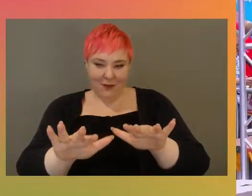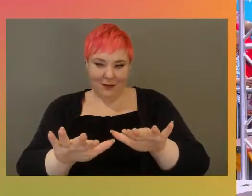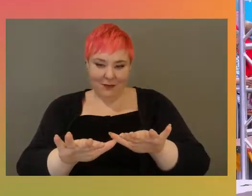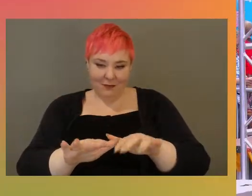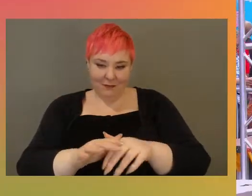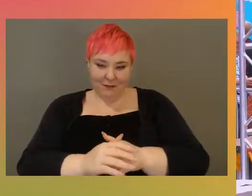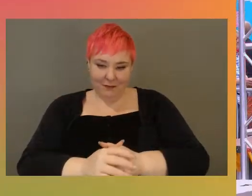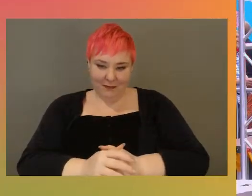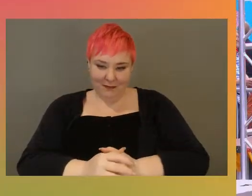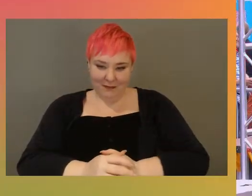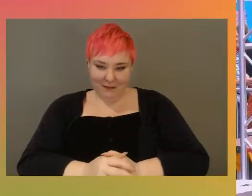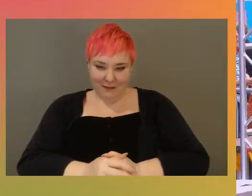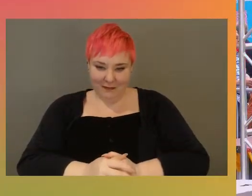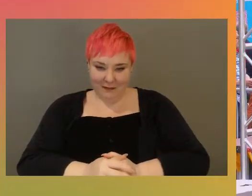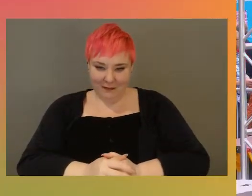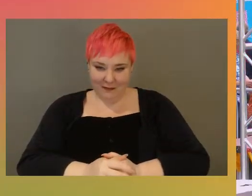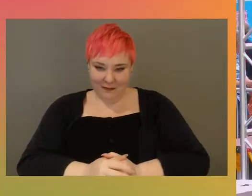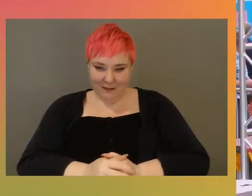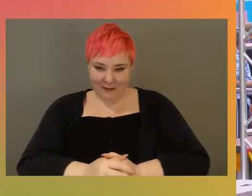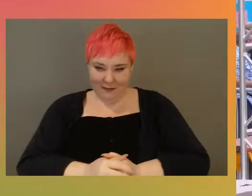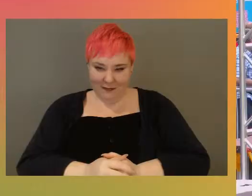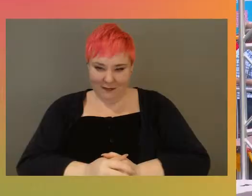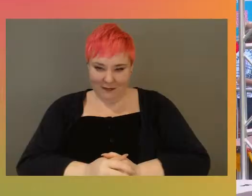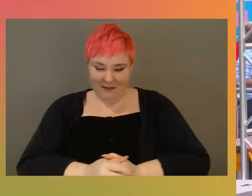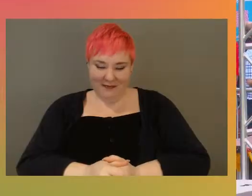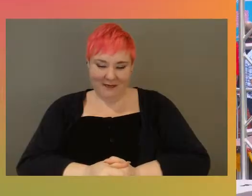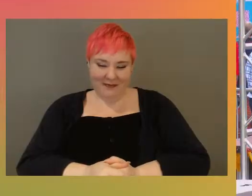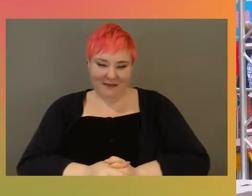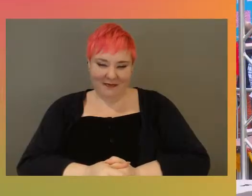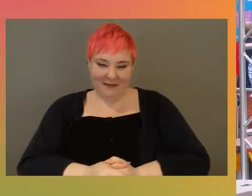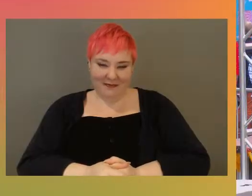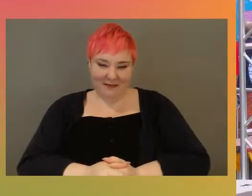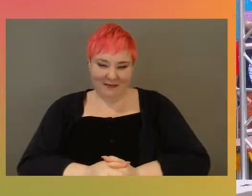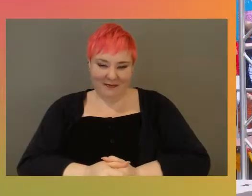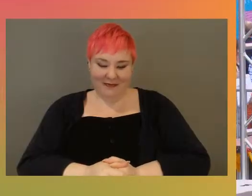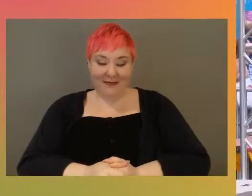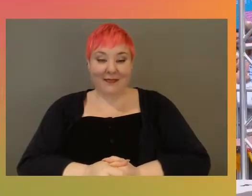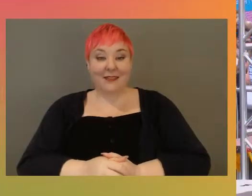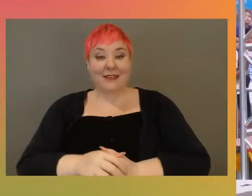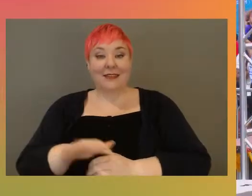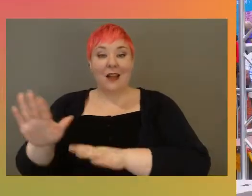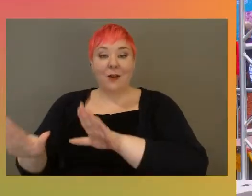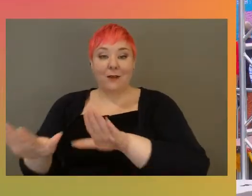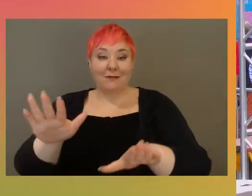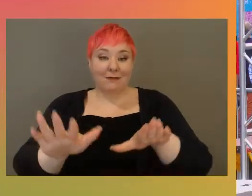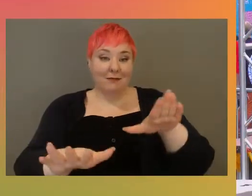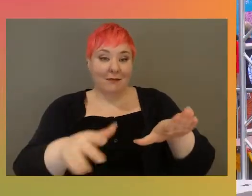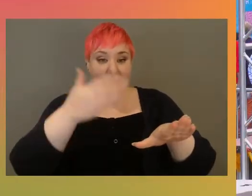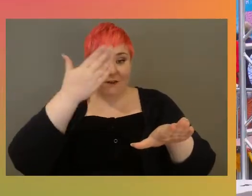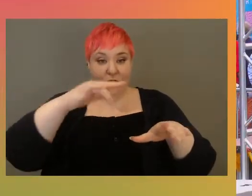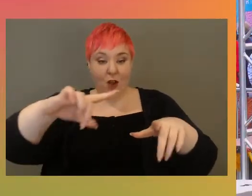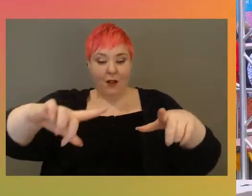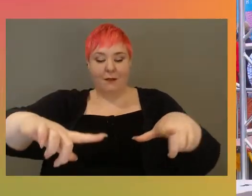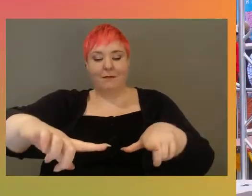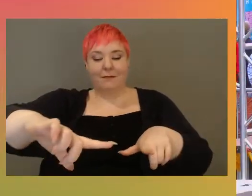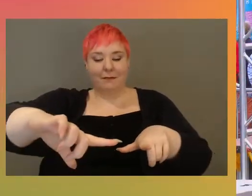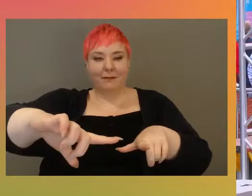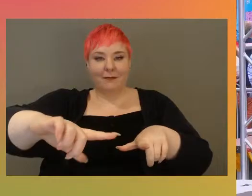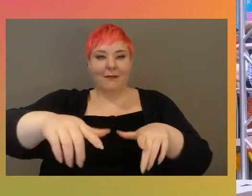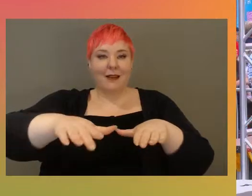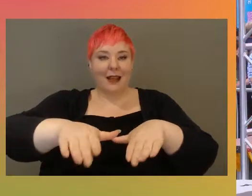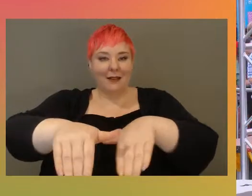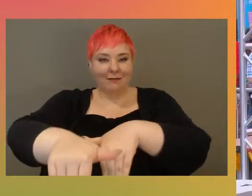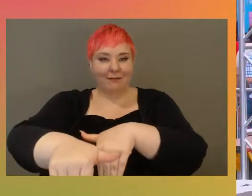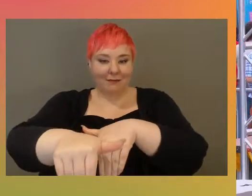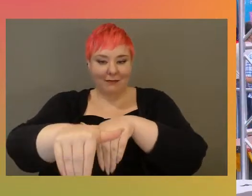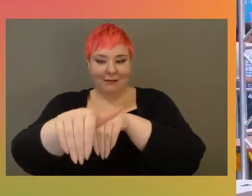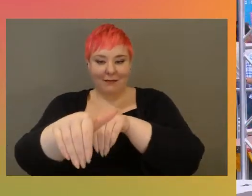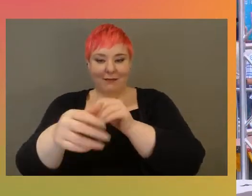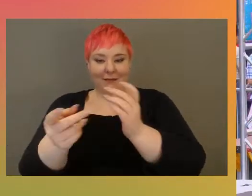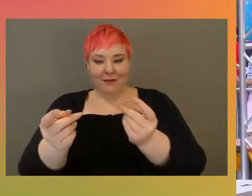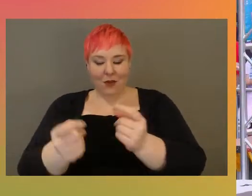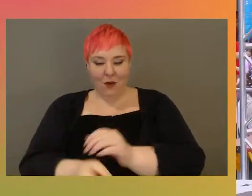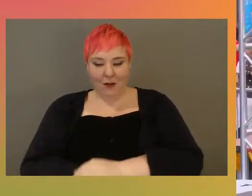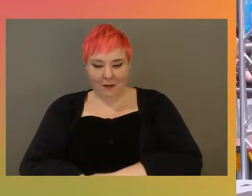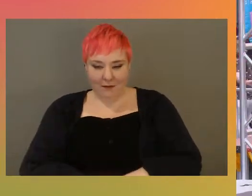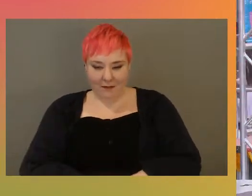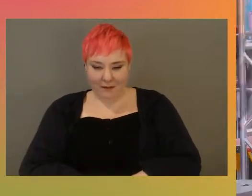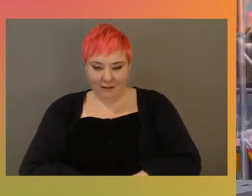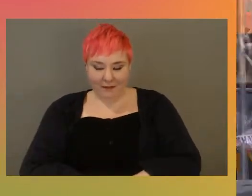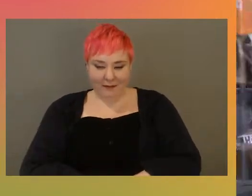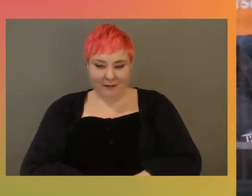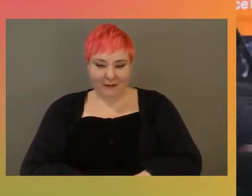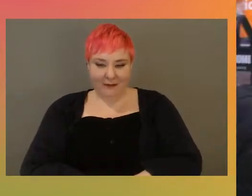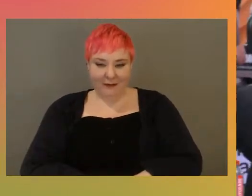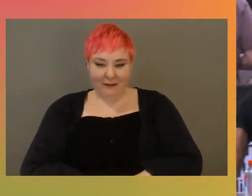BREATHING IN, AND BREATHING OUT.